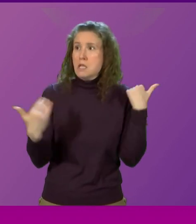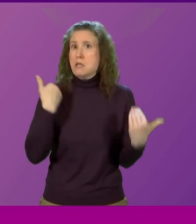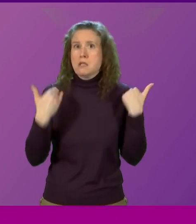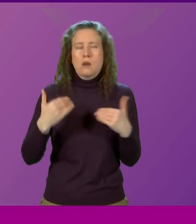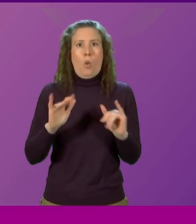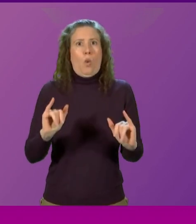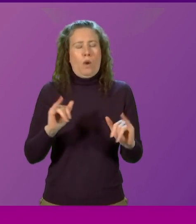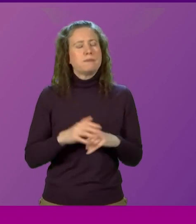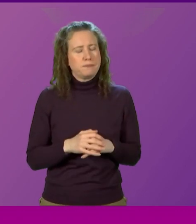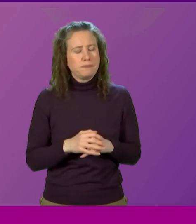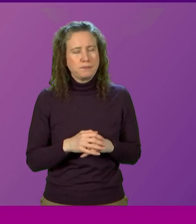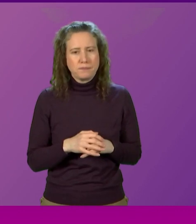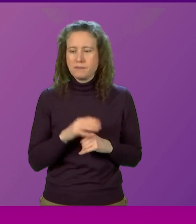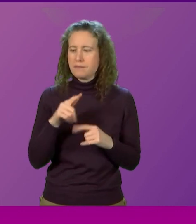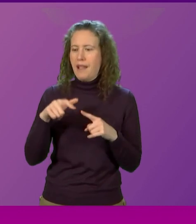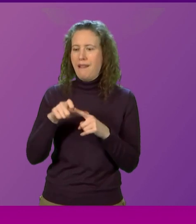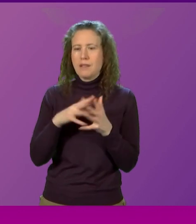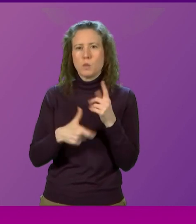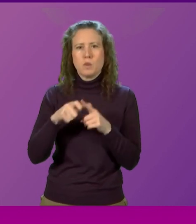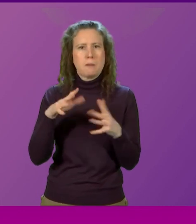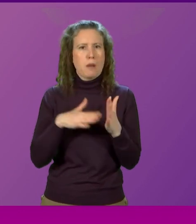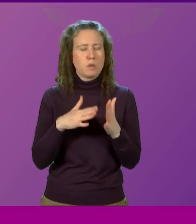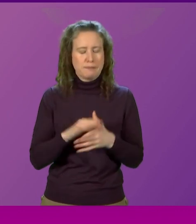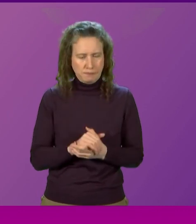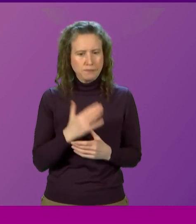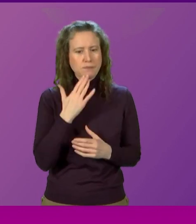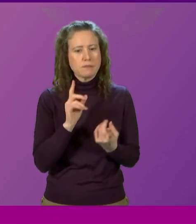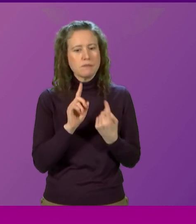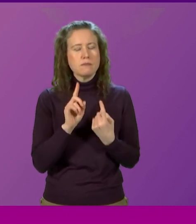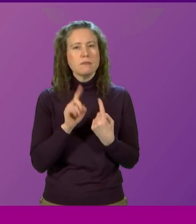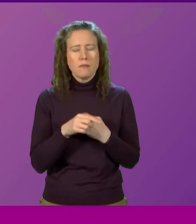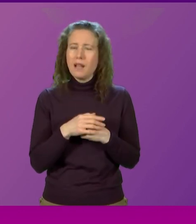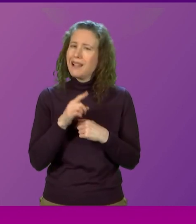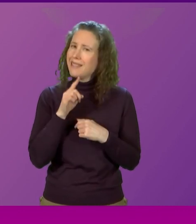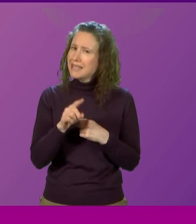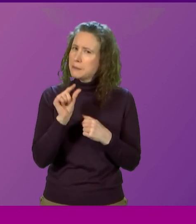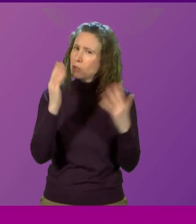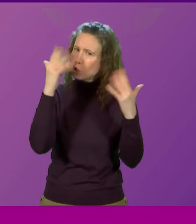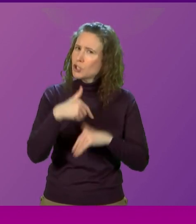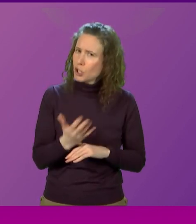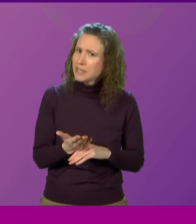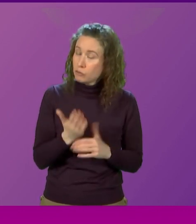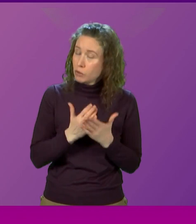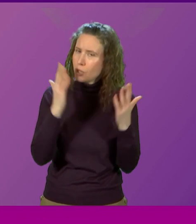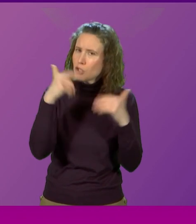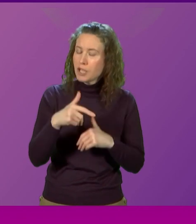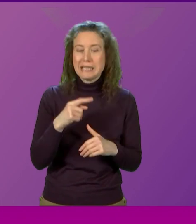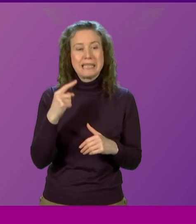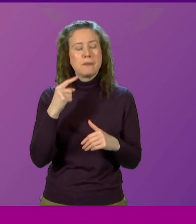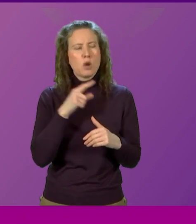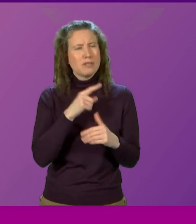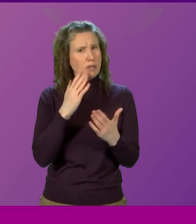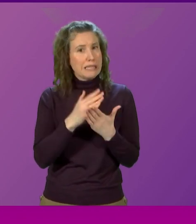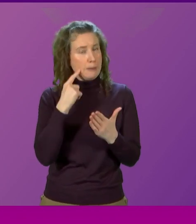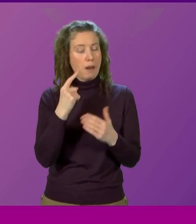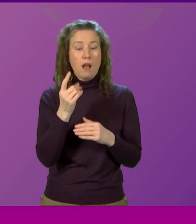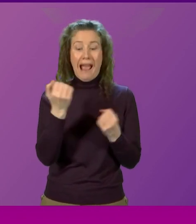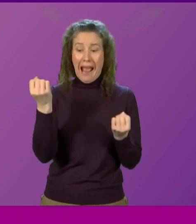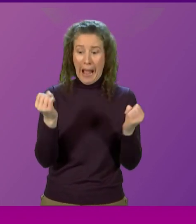That is really concerning, because in simple terms, single-crewed ambulances cannot transport